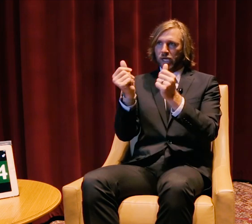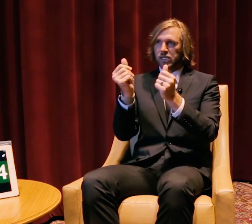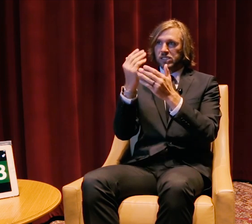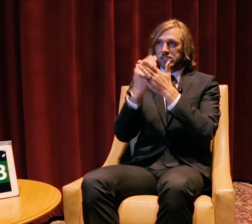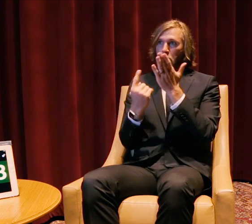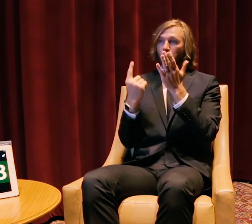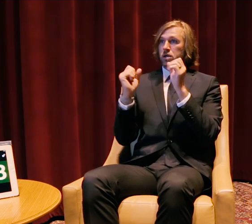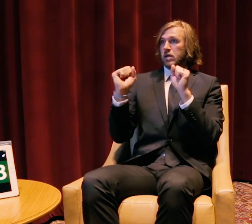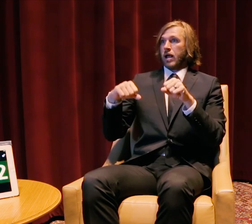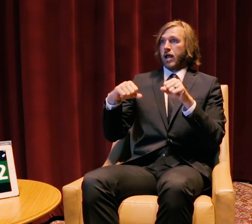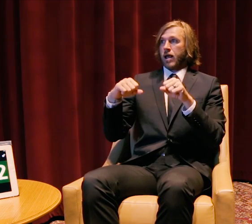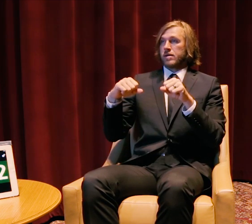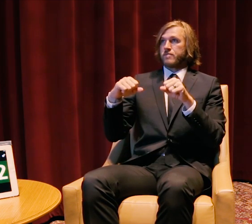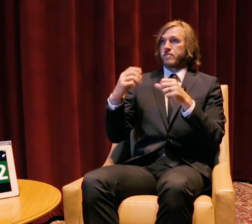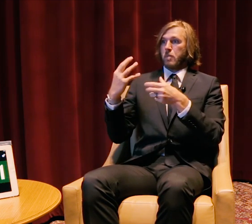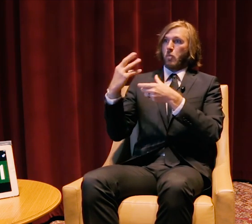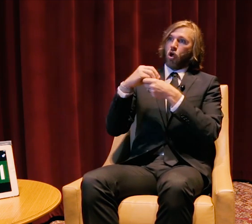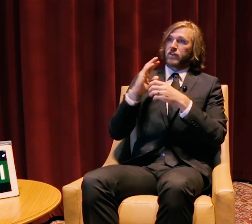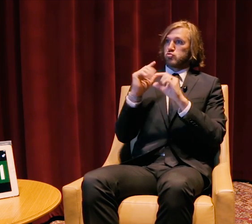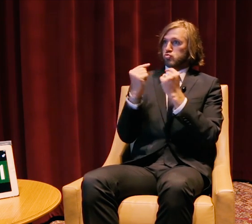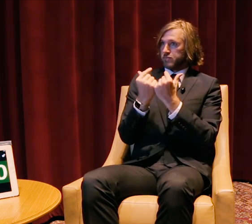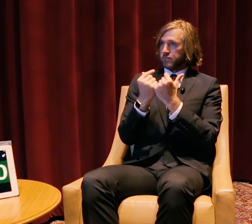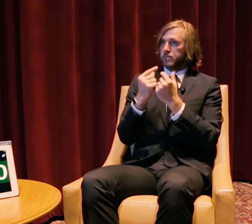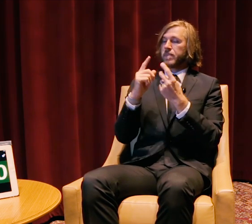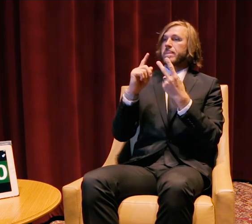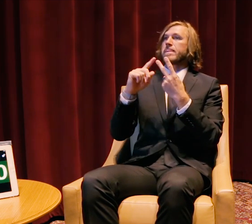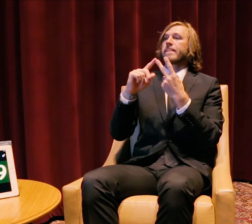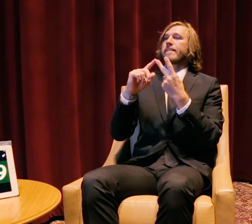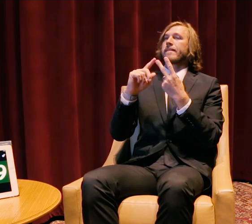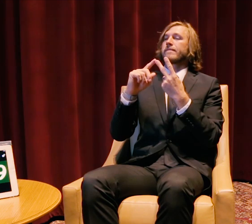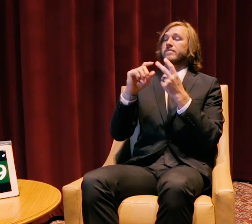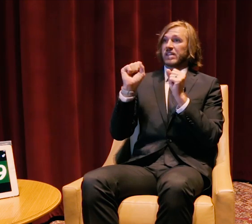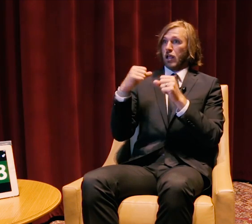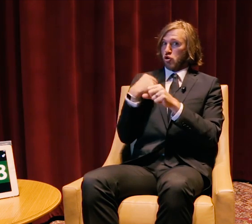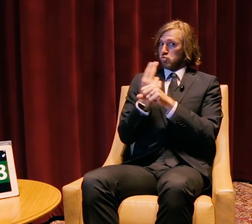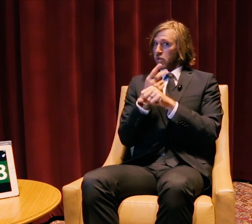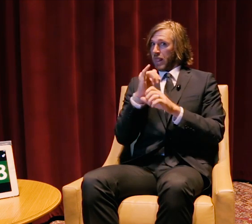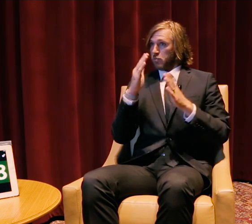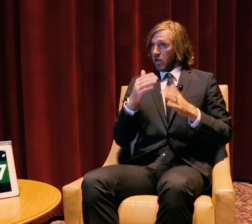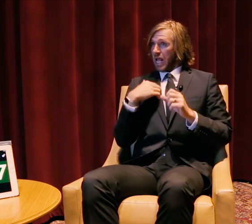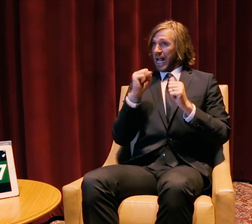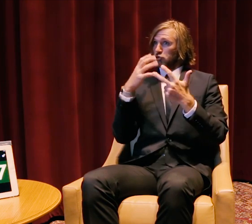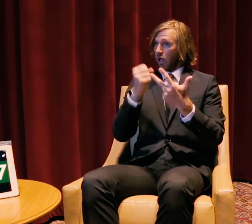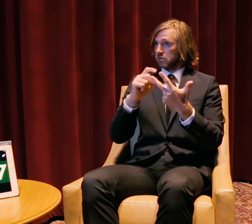can someone be part of us? Can I use them? Can I trust them?